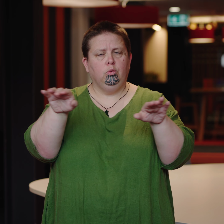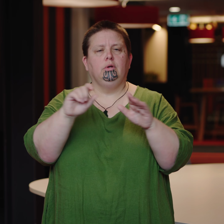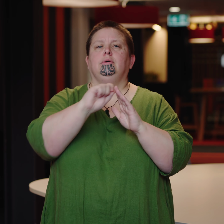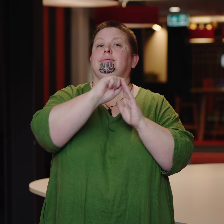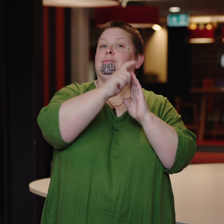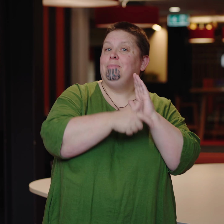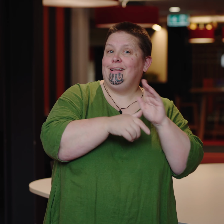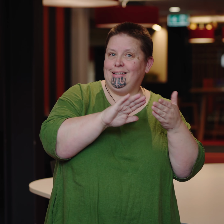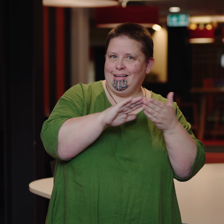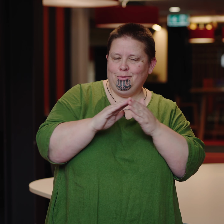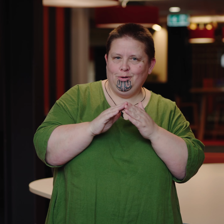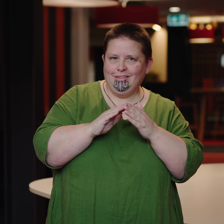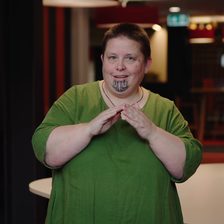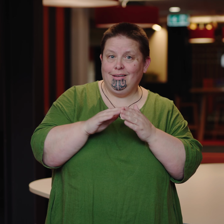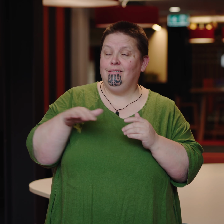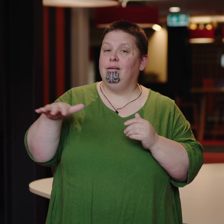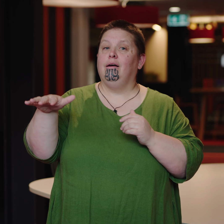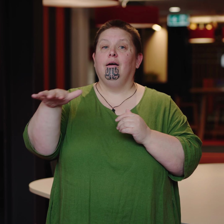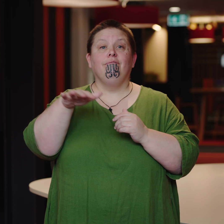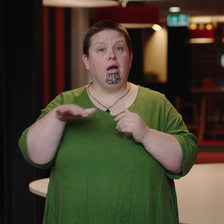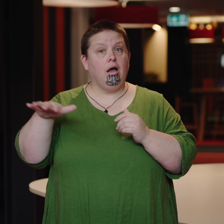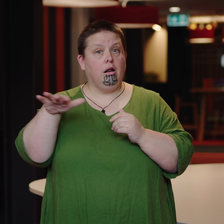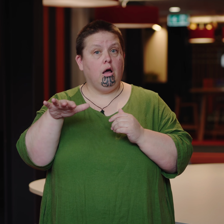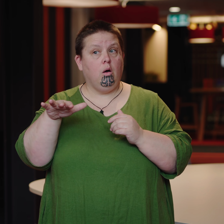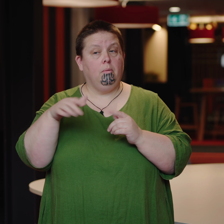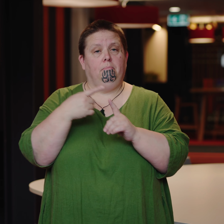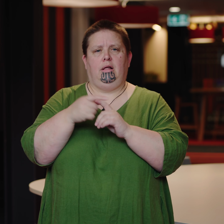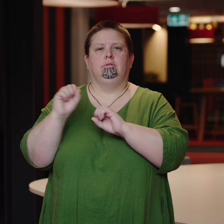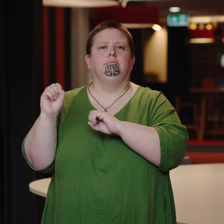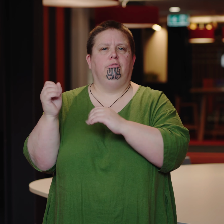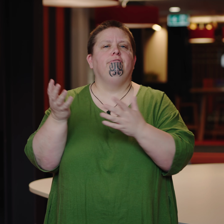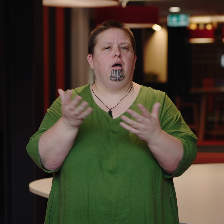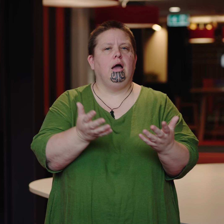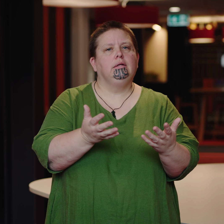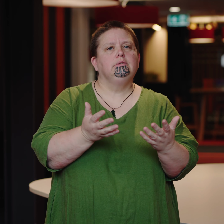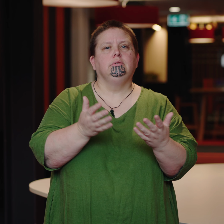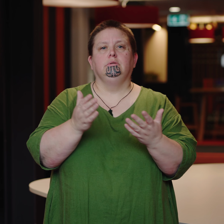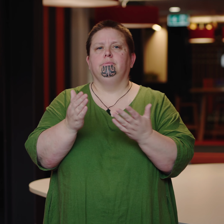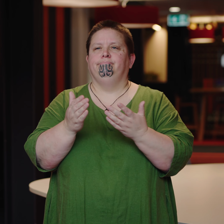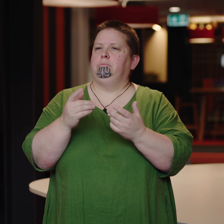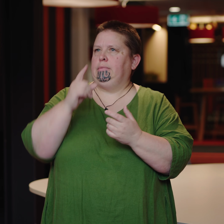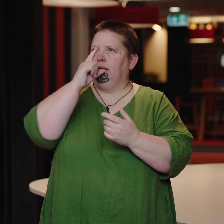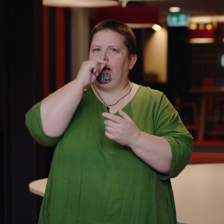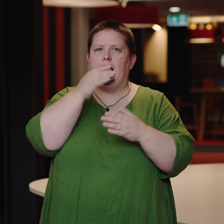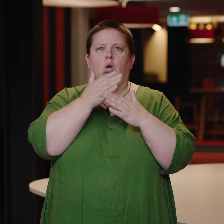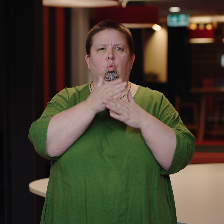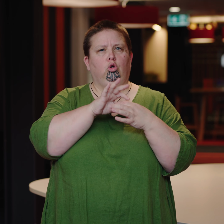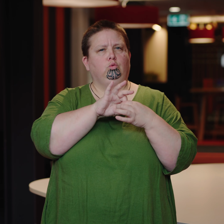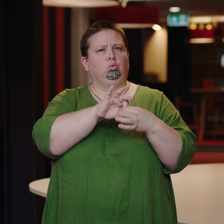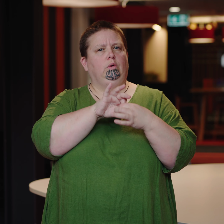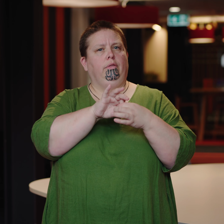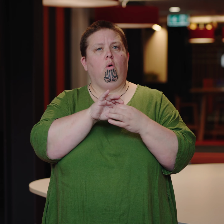community, whānau and providers to enable us to work together in